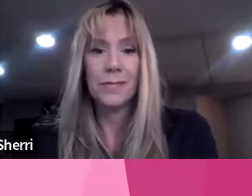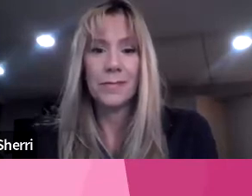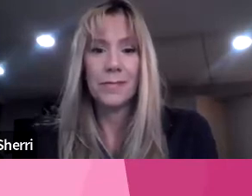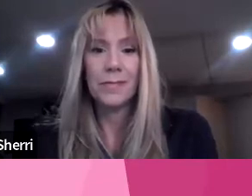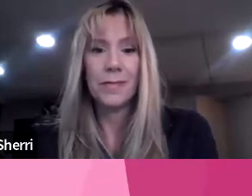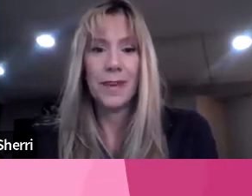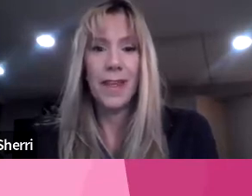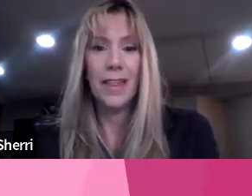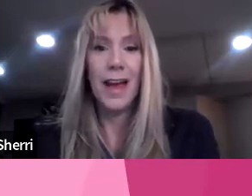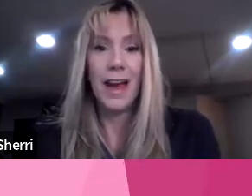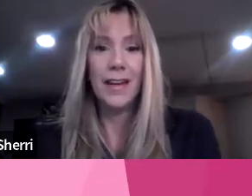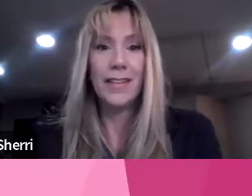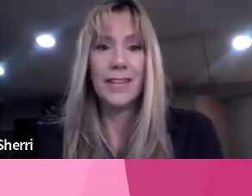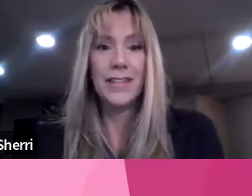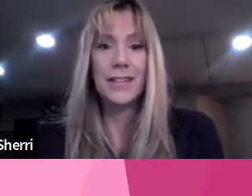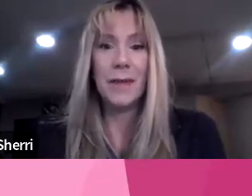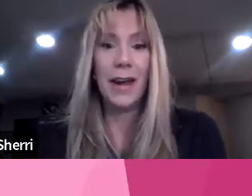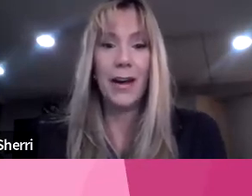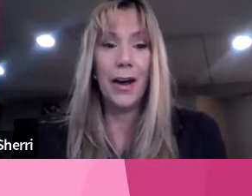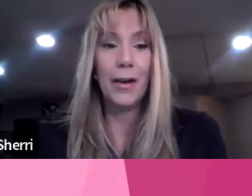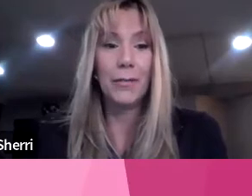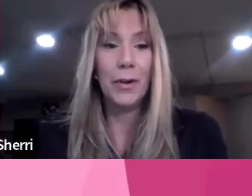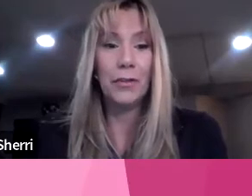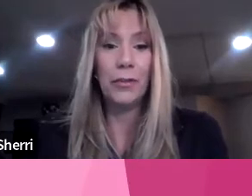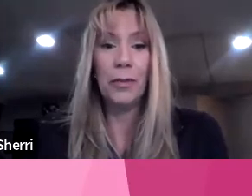. >> Sherri: That is my wonderful